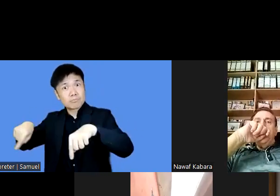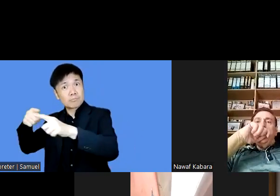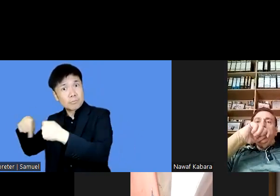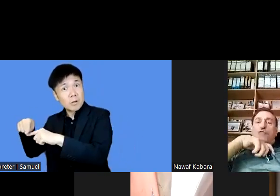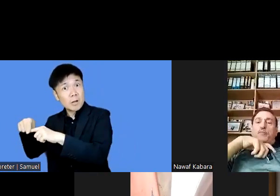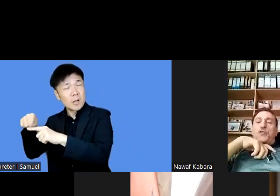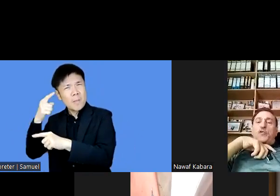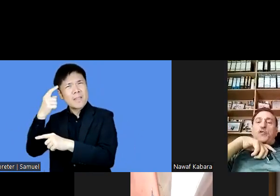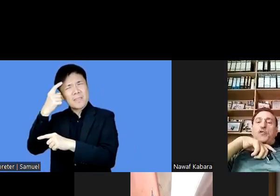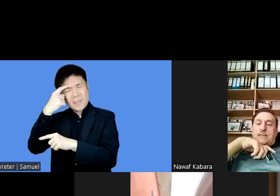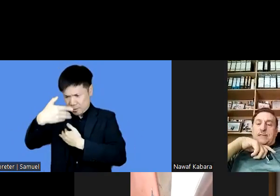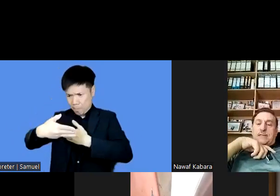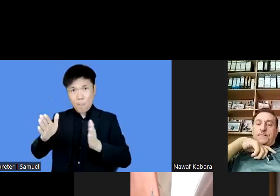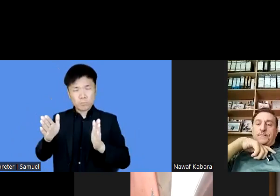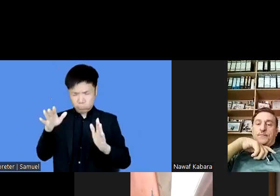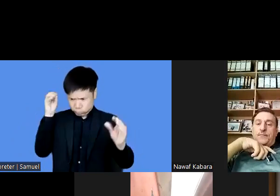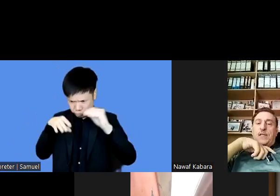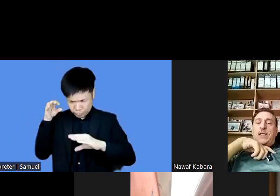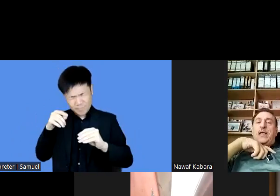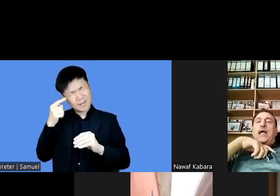special needs of persons with disabilities.